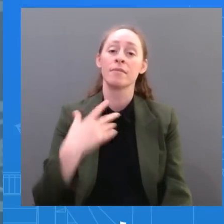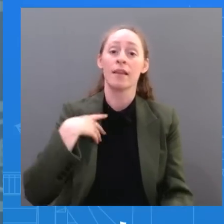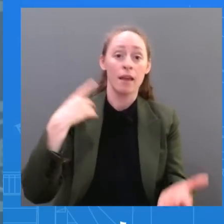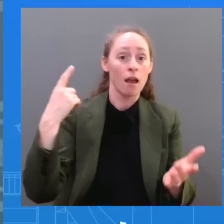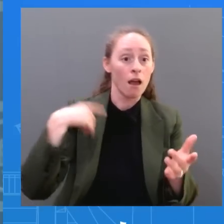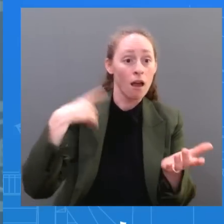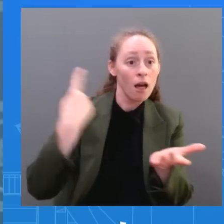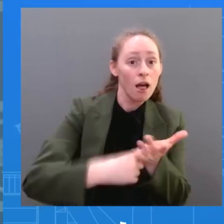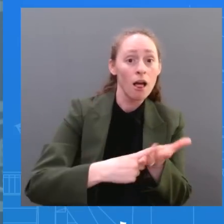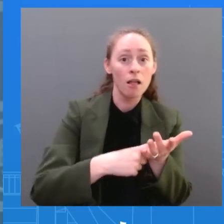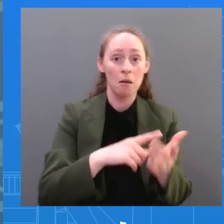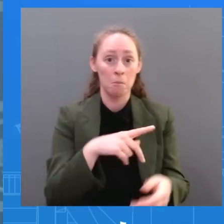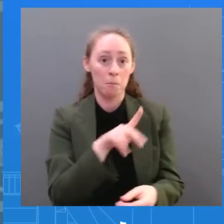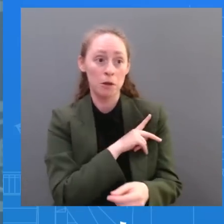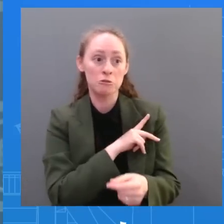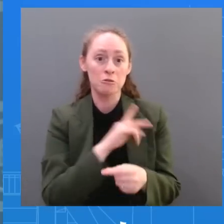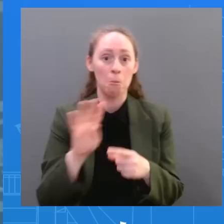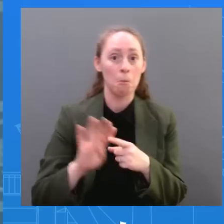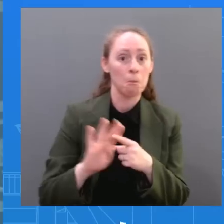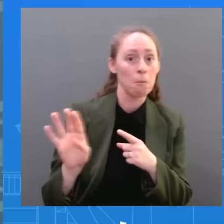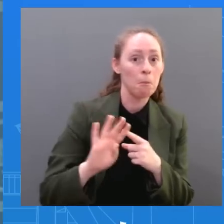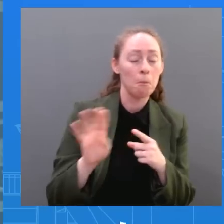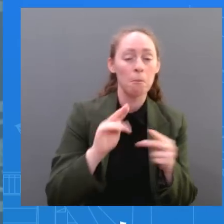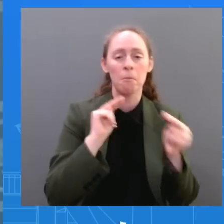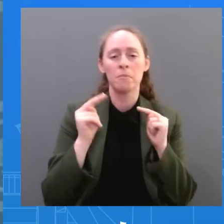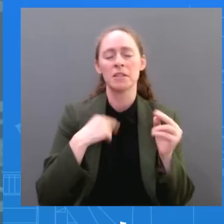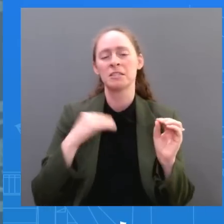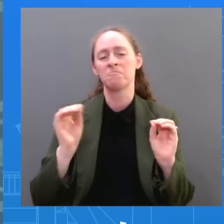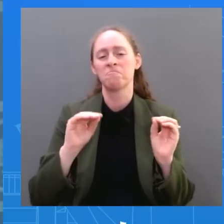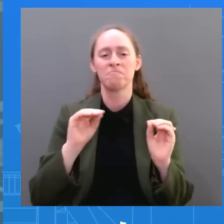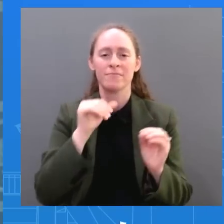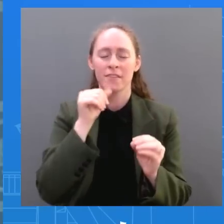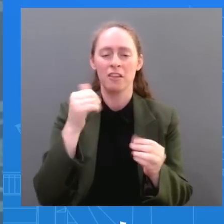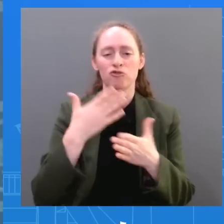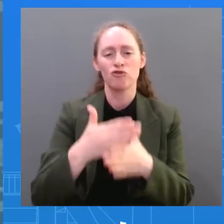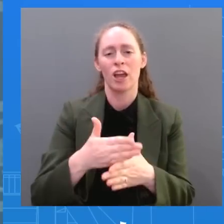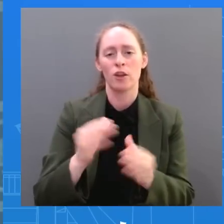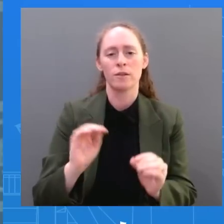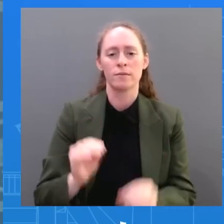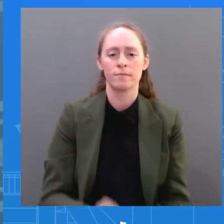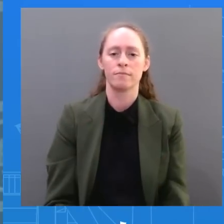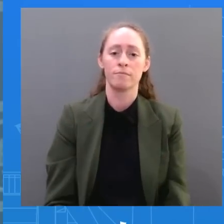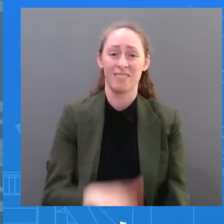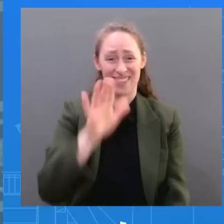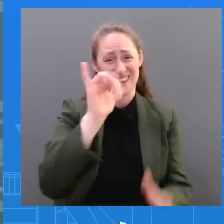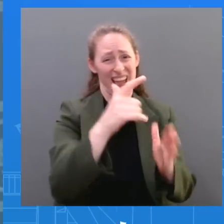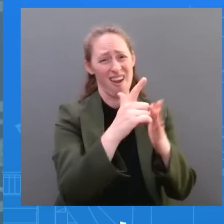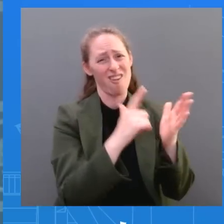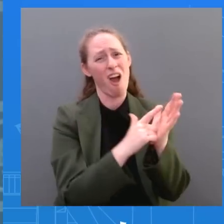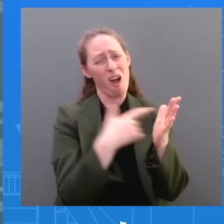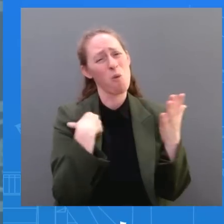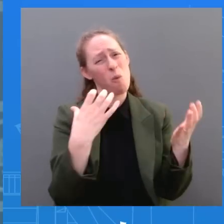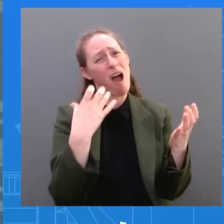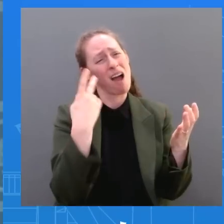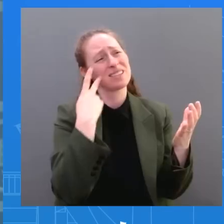but, again, this is an important piece of legislation that we would like to see move forward. Go ahead. The Press: Karine, thank you.